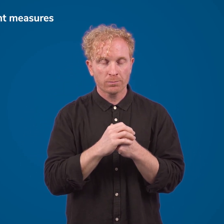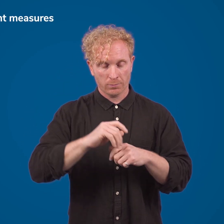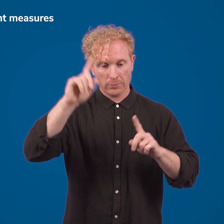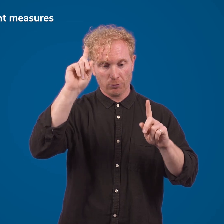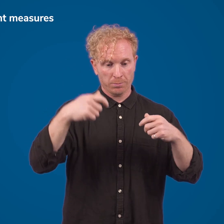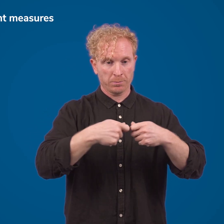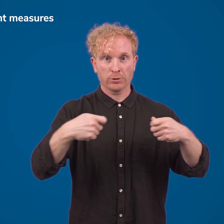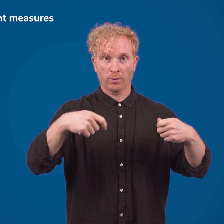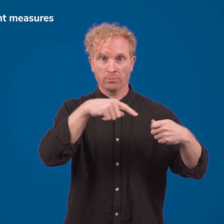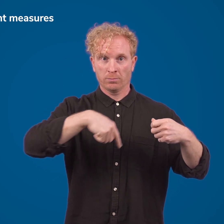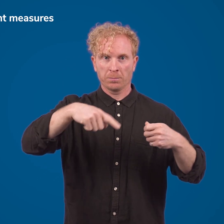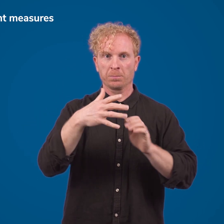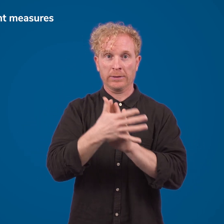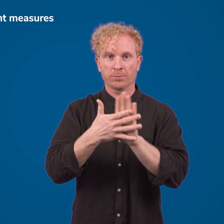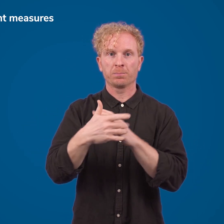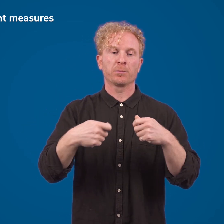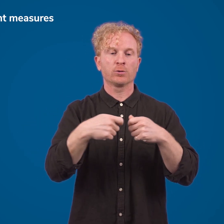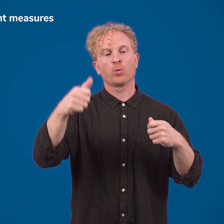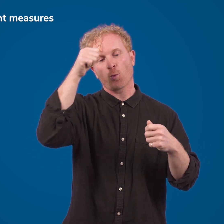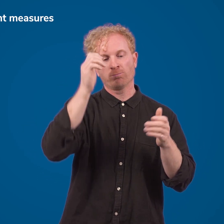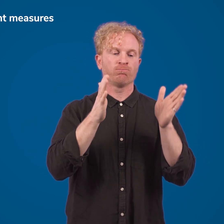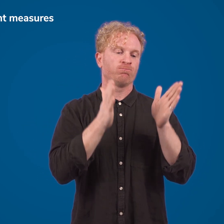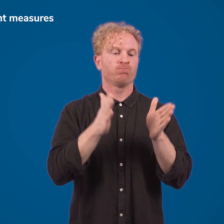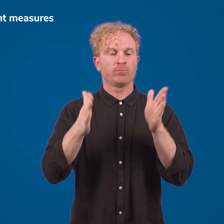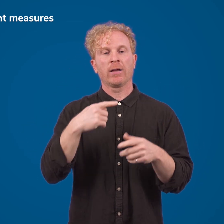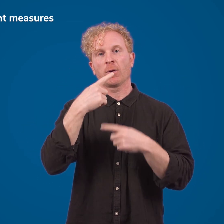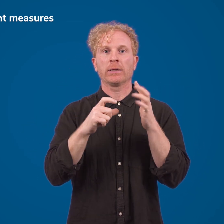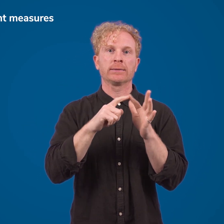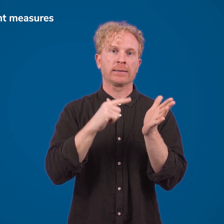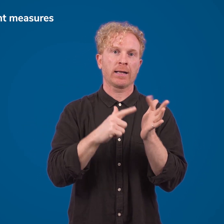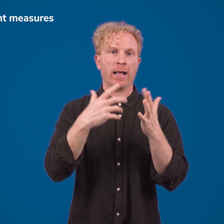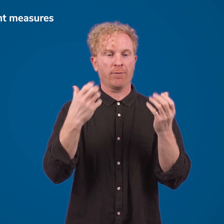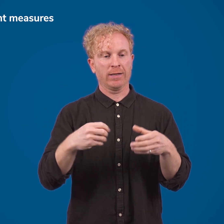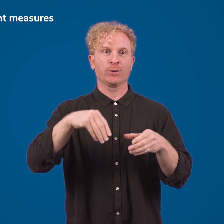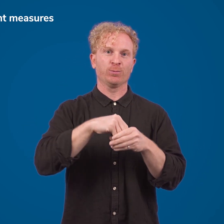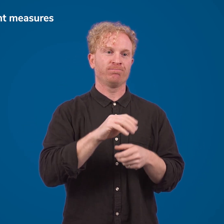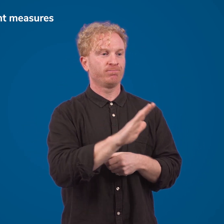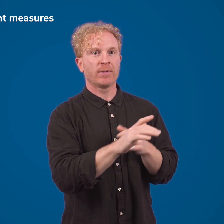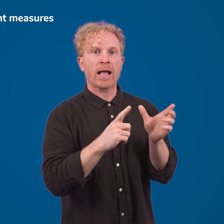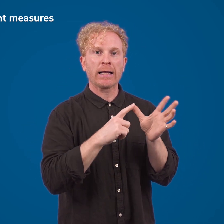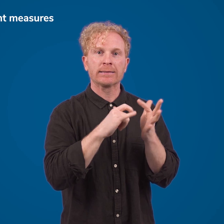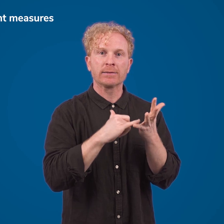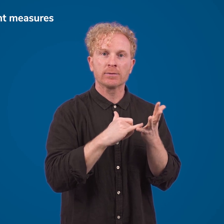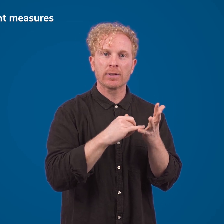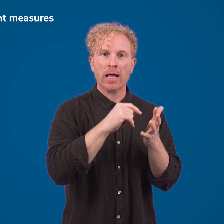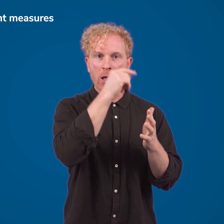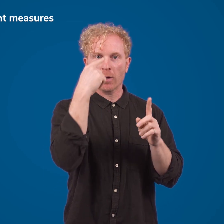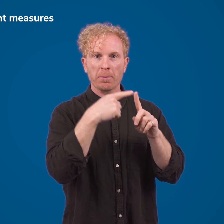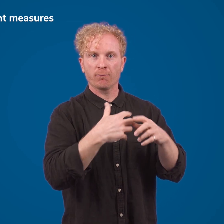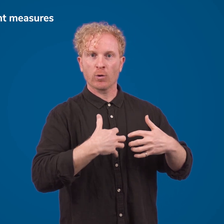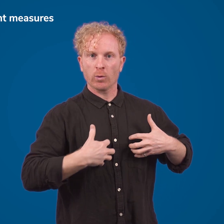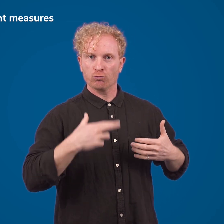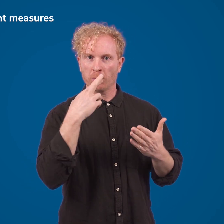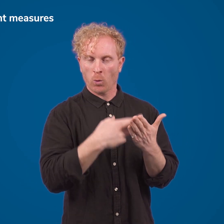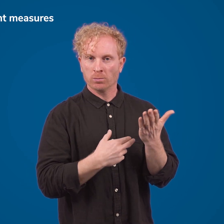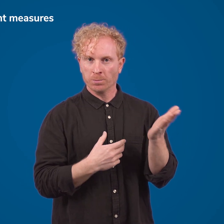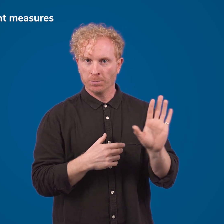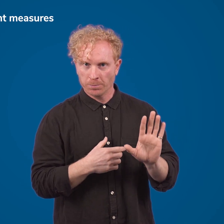Current measures are measures where data are now included in ADS Outcomes Framework reporting.